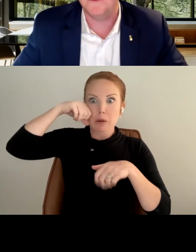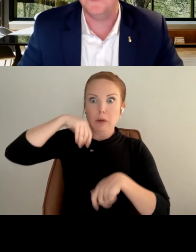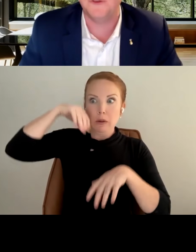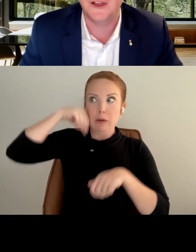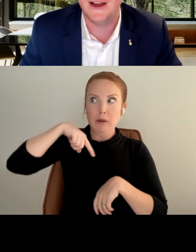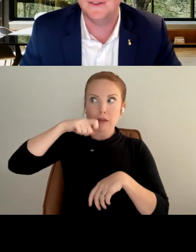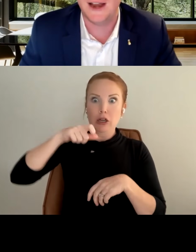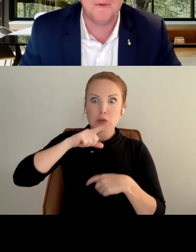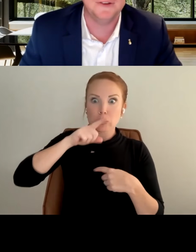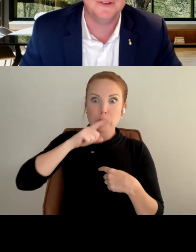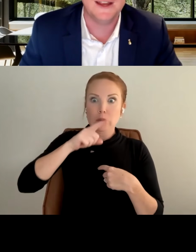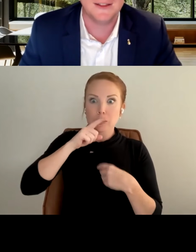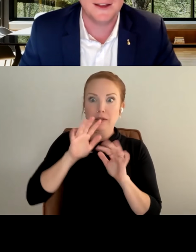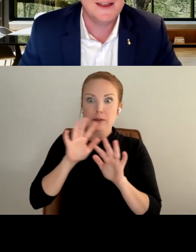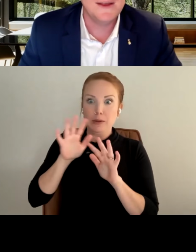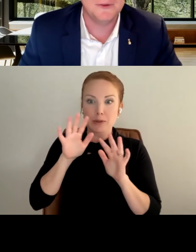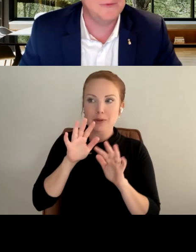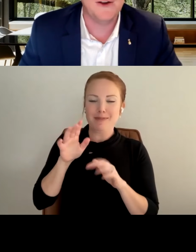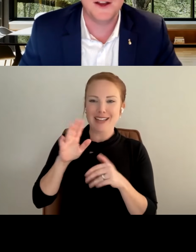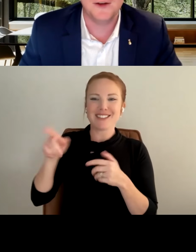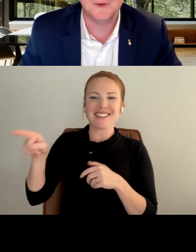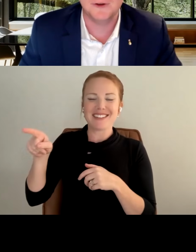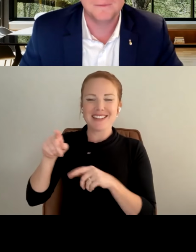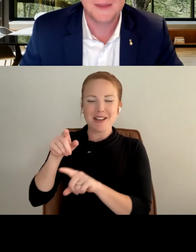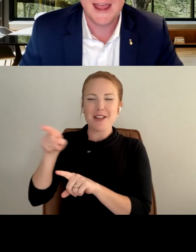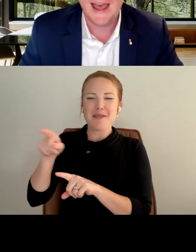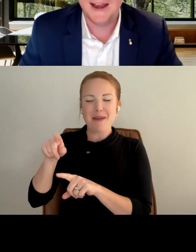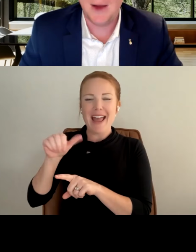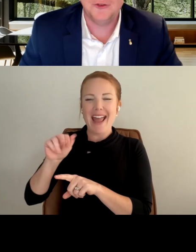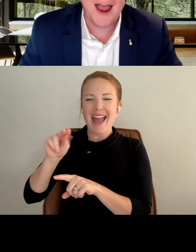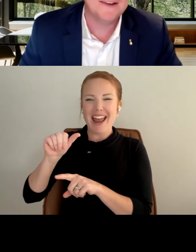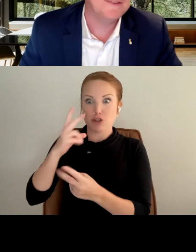all the visual signs that I wasn't seeing, that he was very uncomfortable, and I was trying to